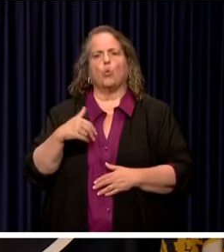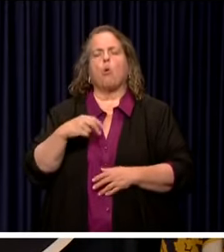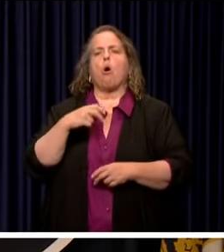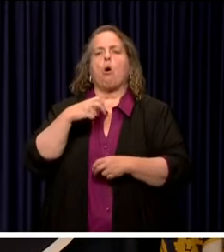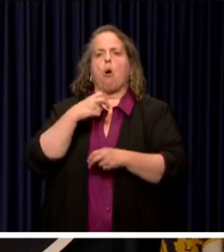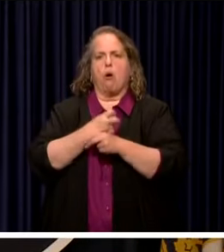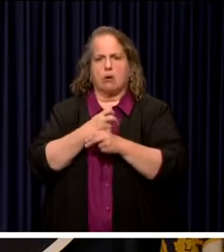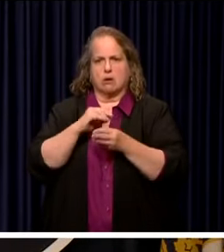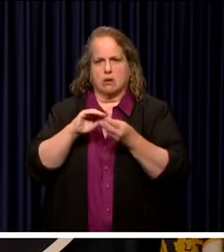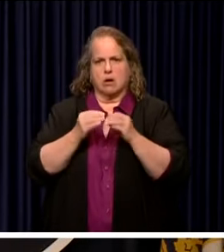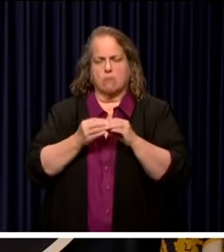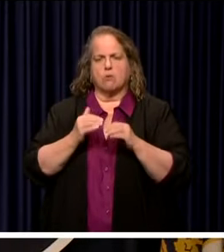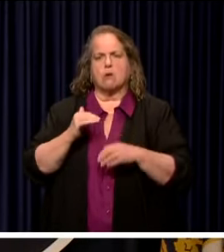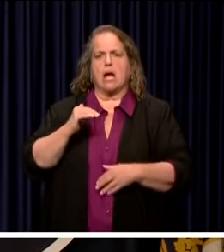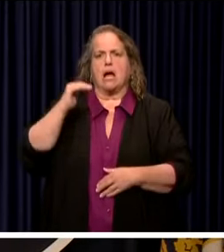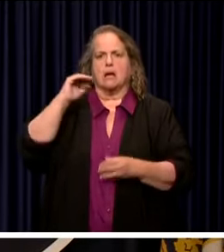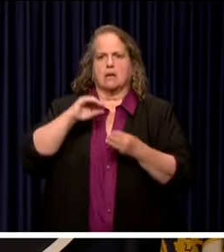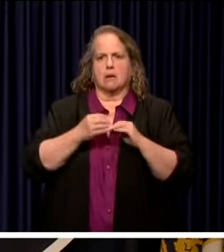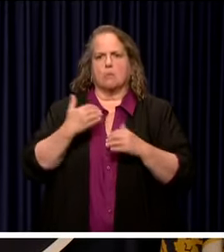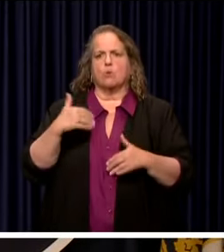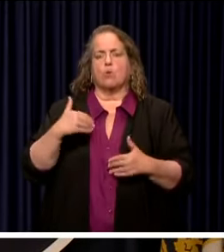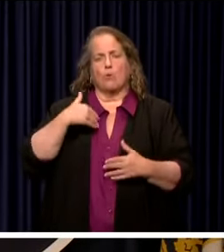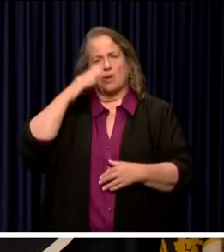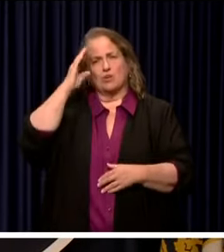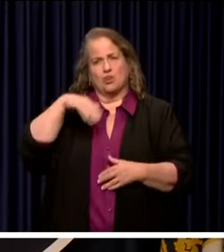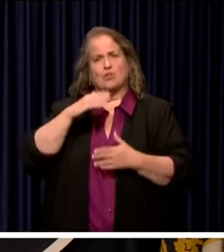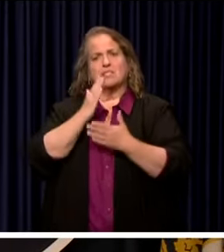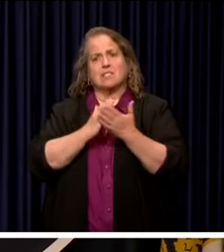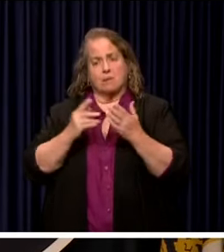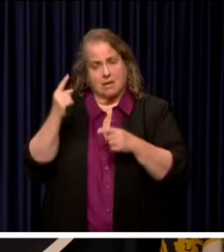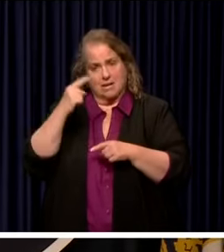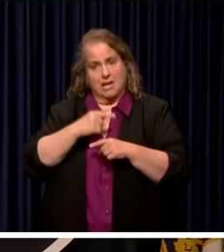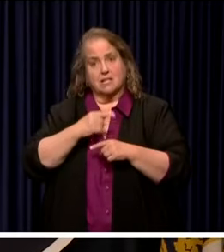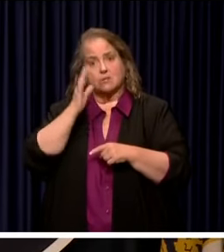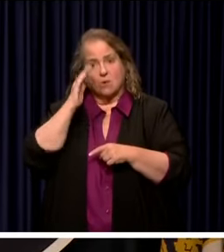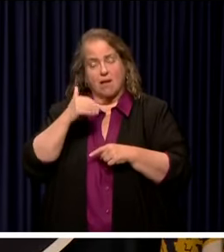KENTON COUNTY, A 58-YEAR-OLD